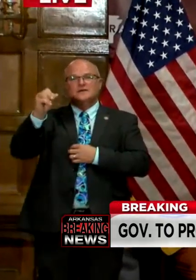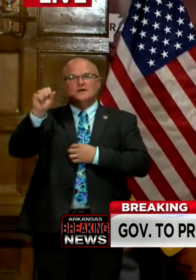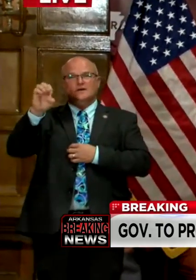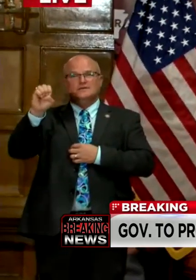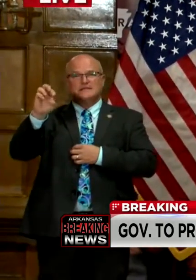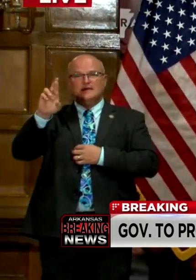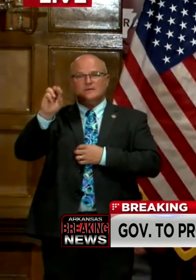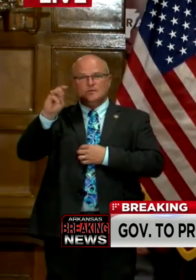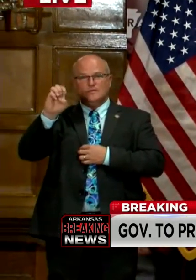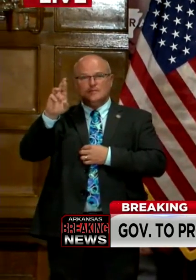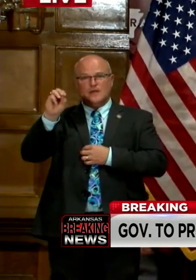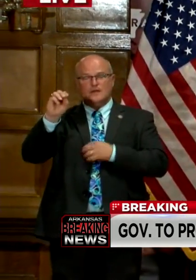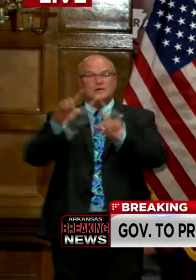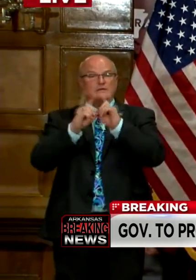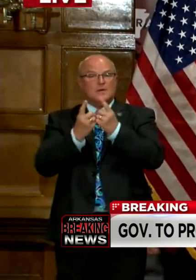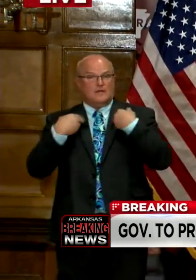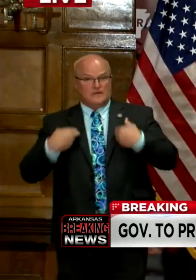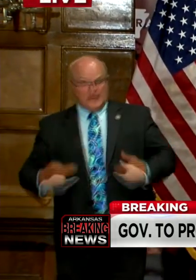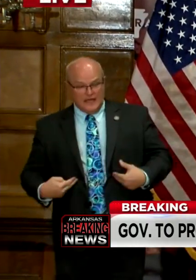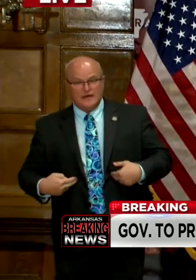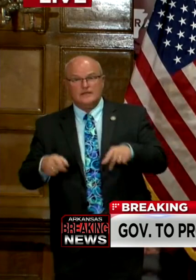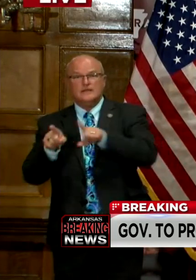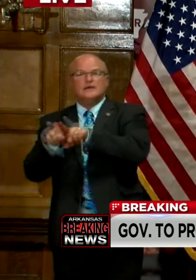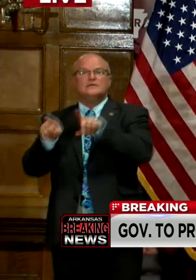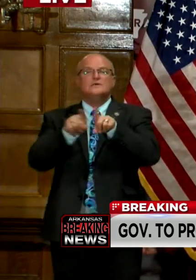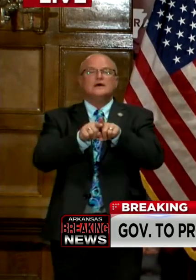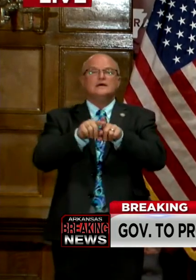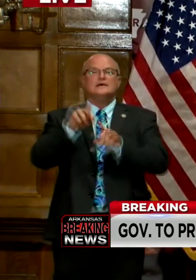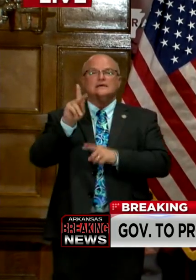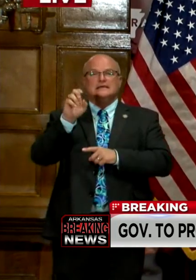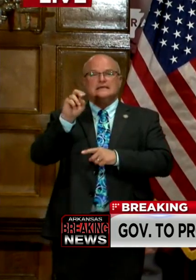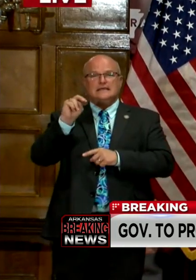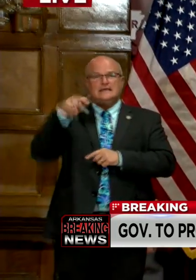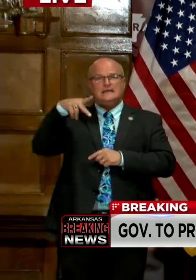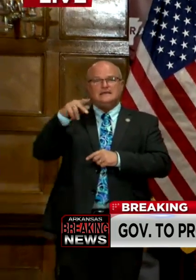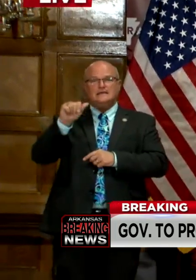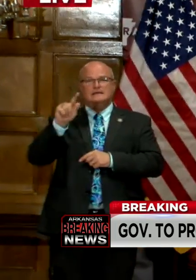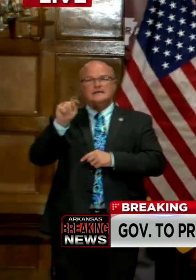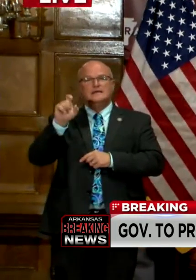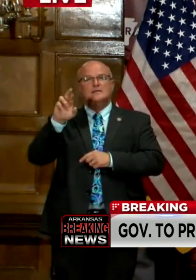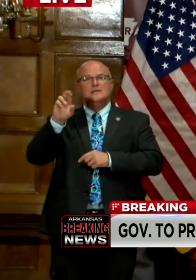AS CASES BEGIN TO RISE. I'M PLEASED TO BE JOINED BY